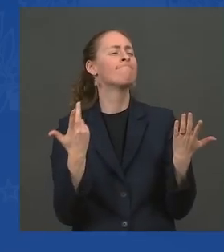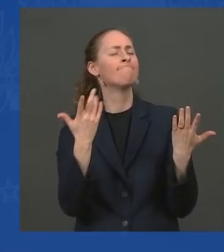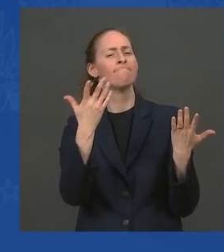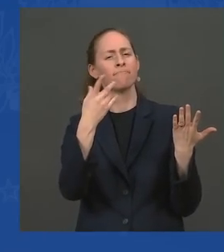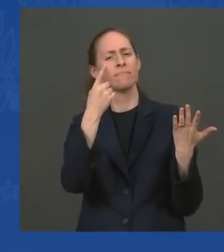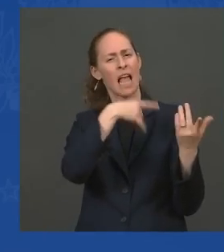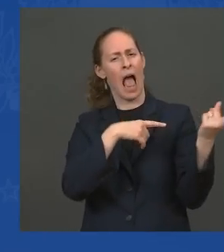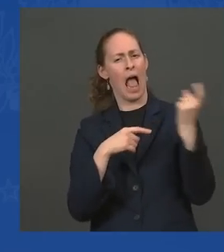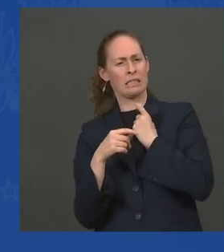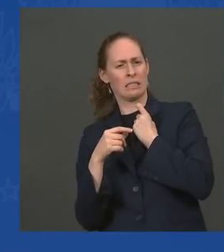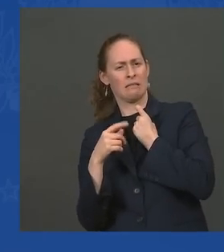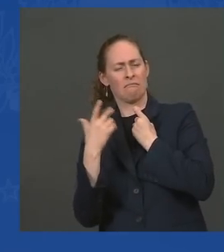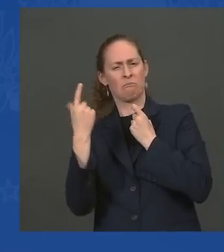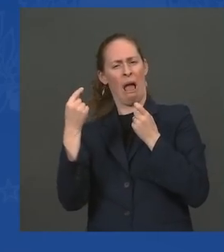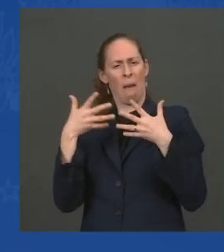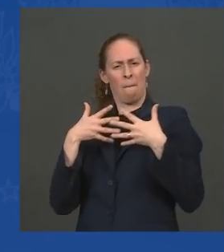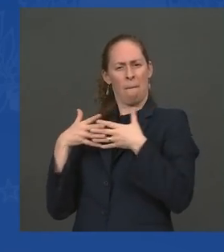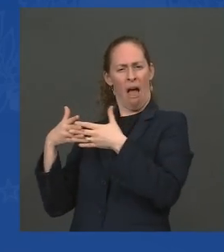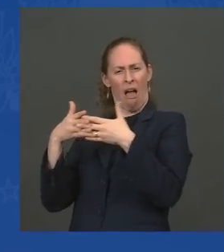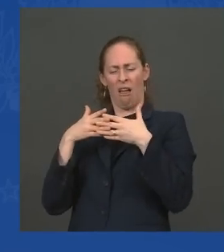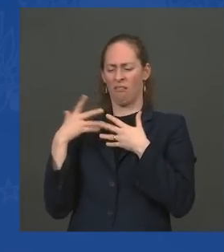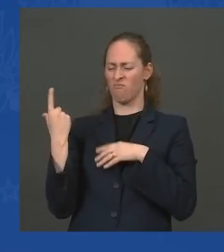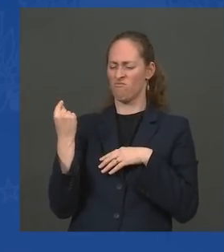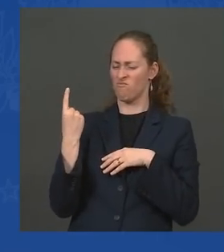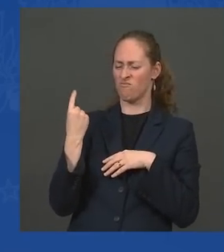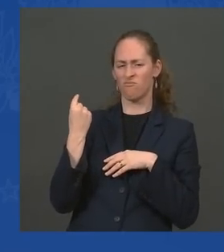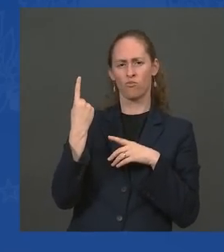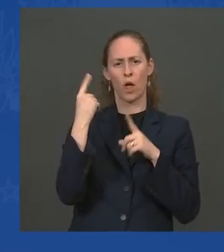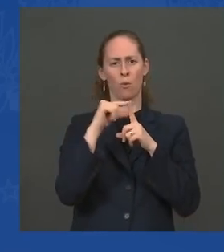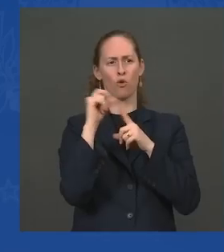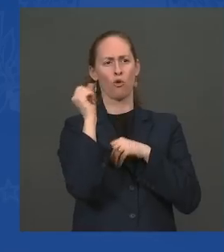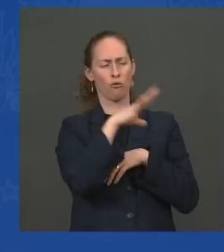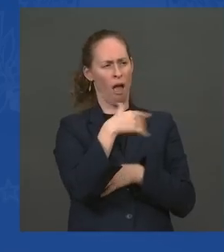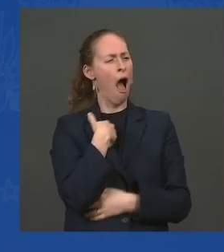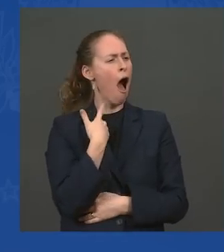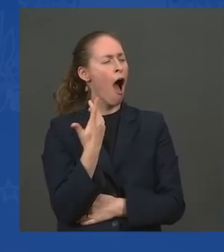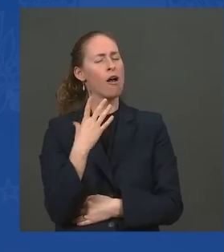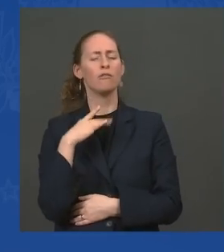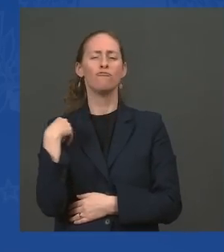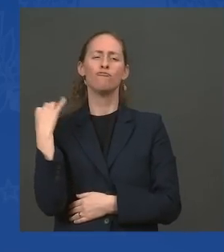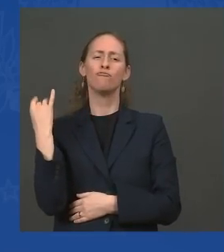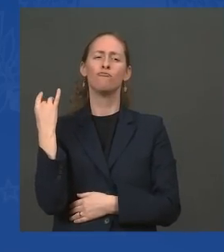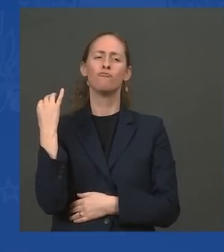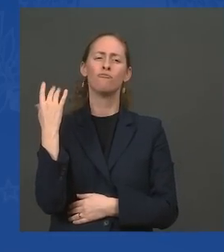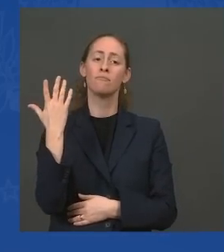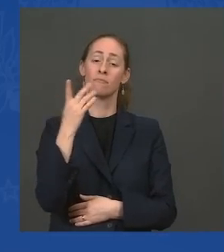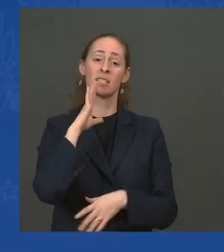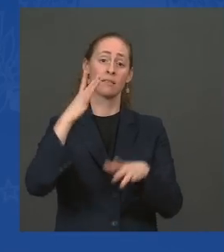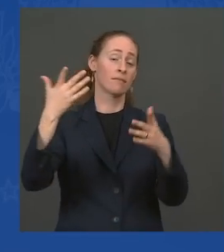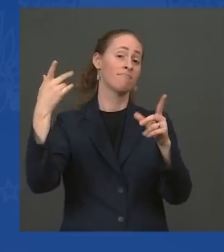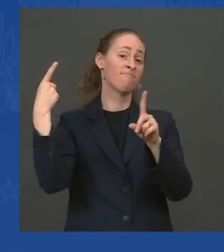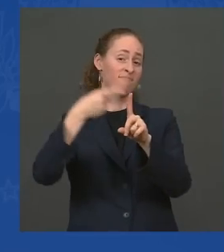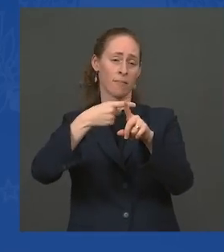And I said, "Absolutely. In one word: possibilities." Possibilities.